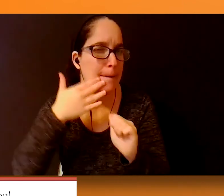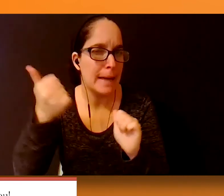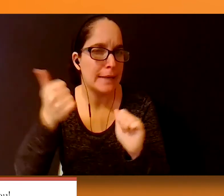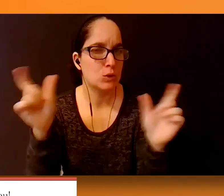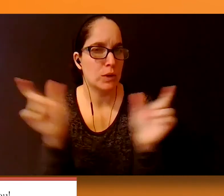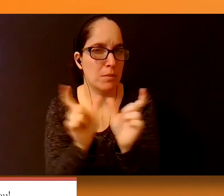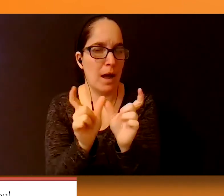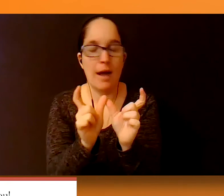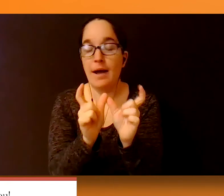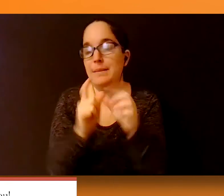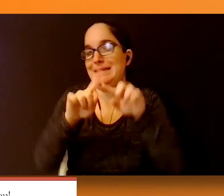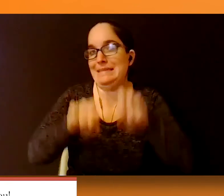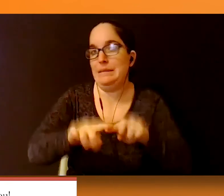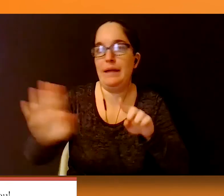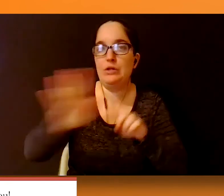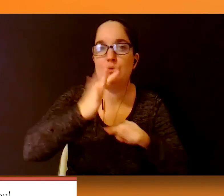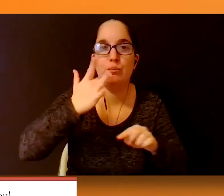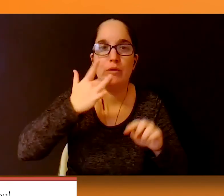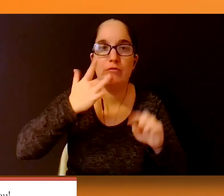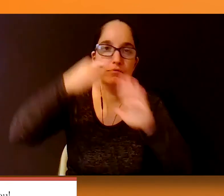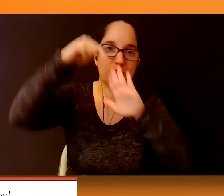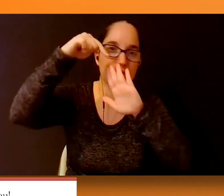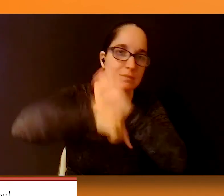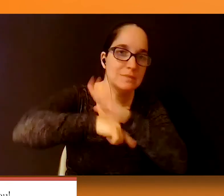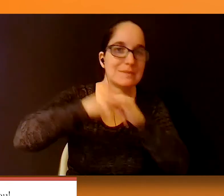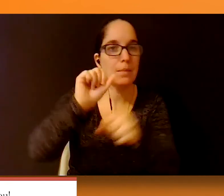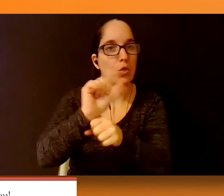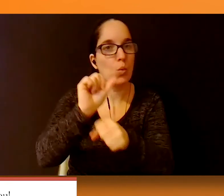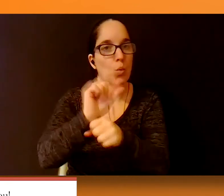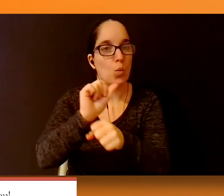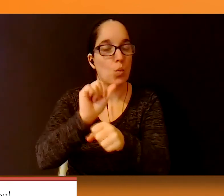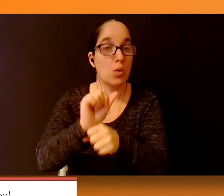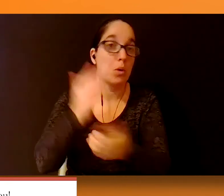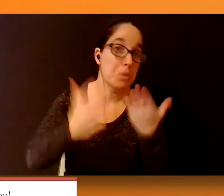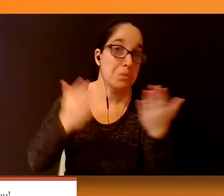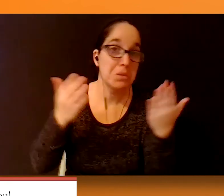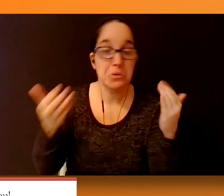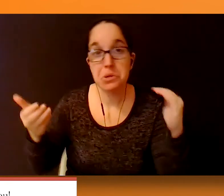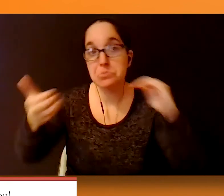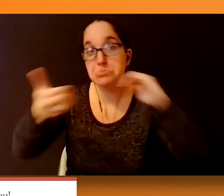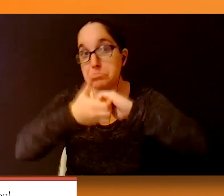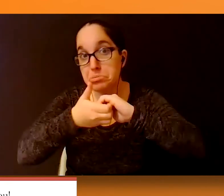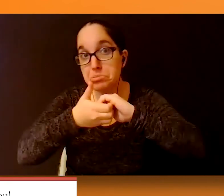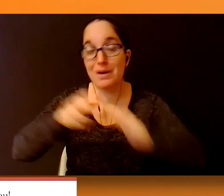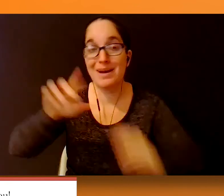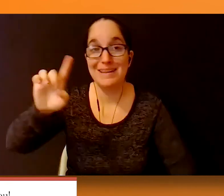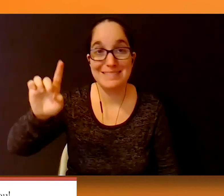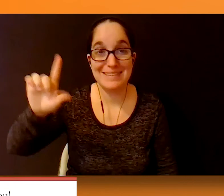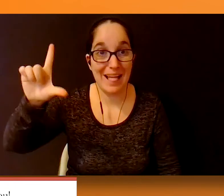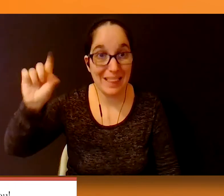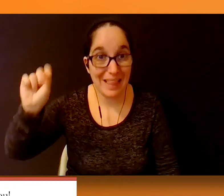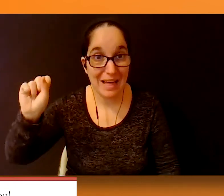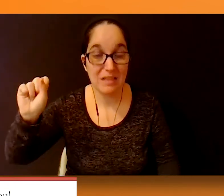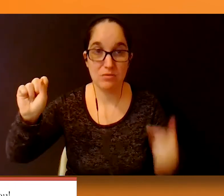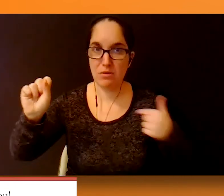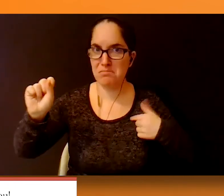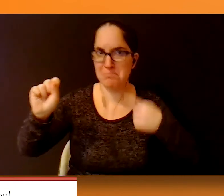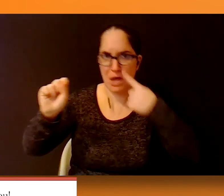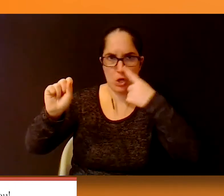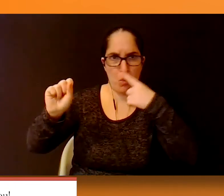It depends on how, you know, in-depth you want to get. It might be something you could partner with somebody in DLS, or I'd be happy to